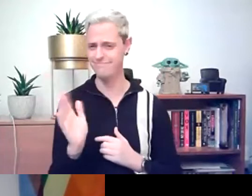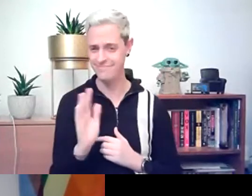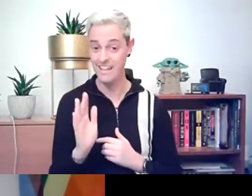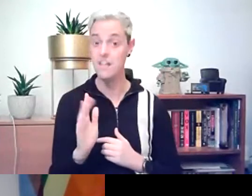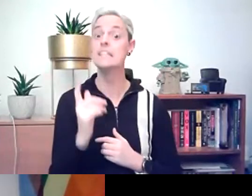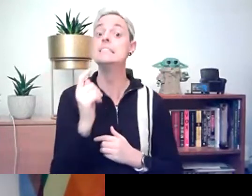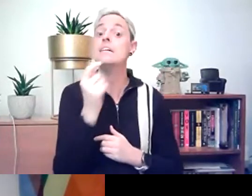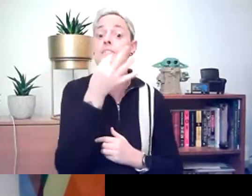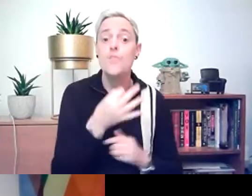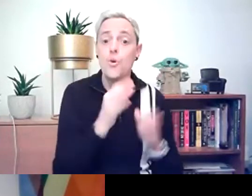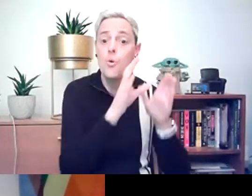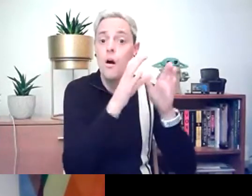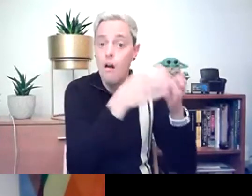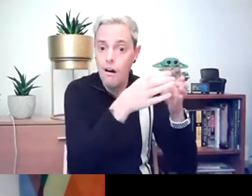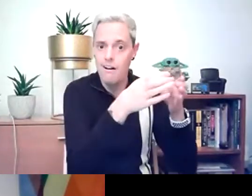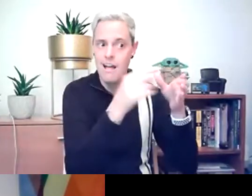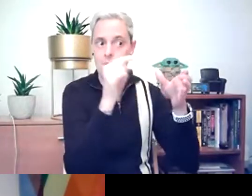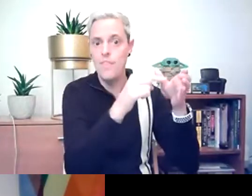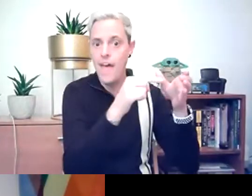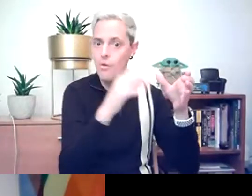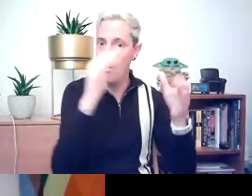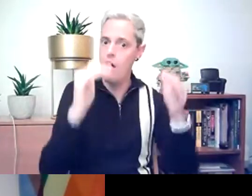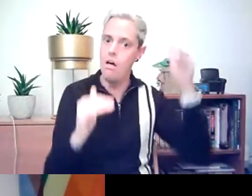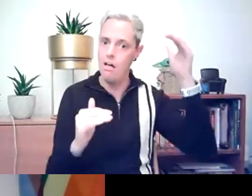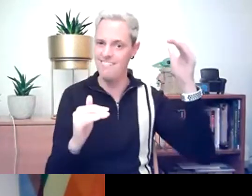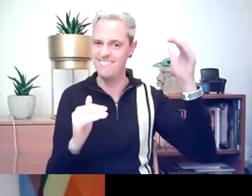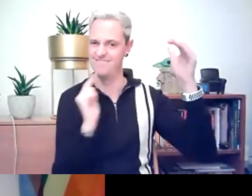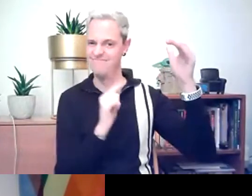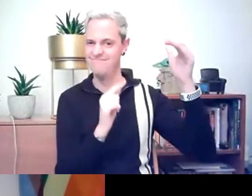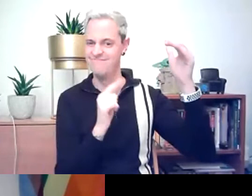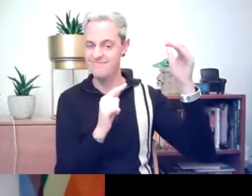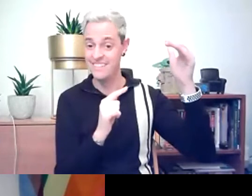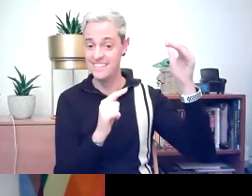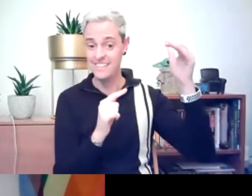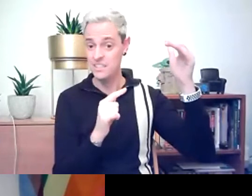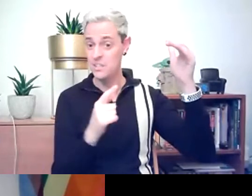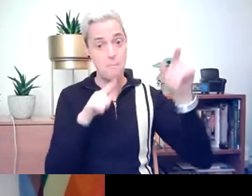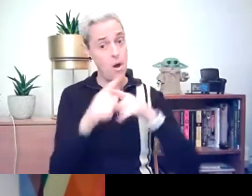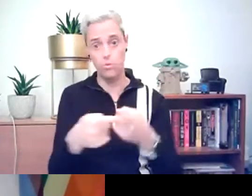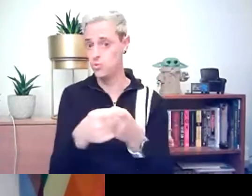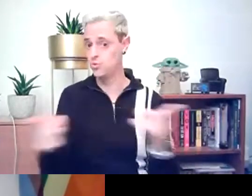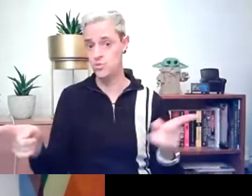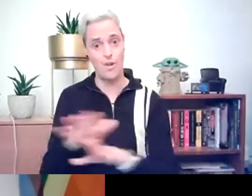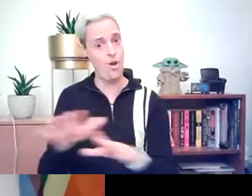have a large platform that actually the majority of people are not hostile actually are generally